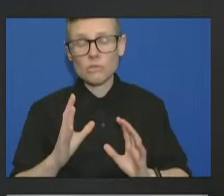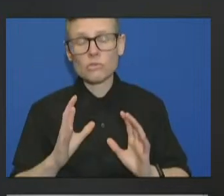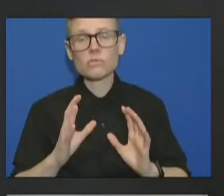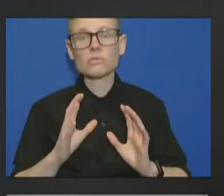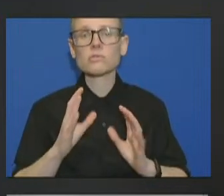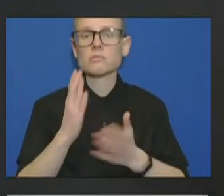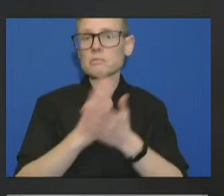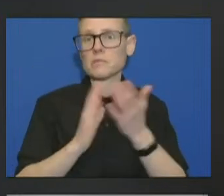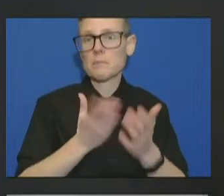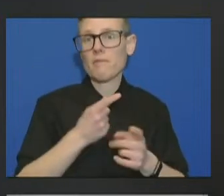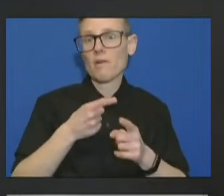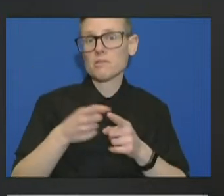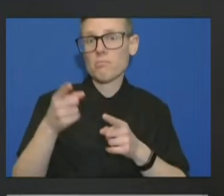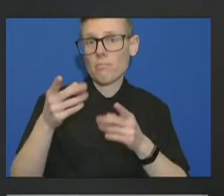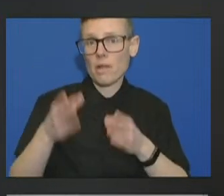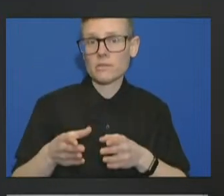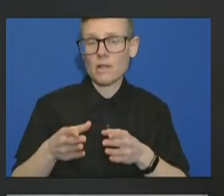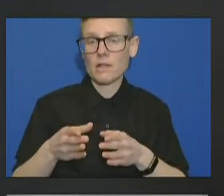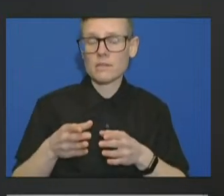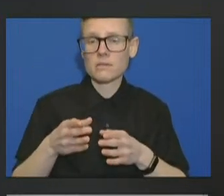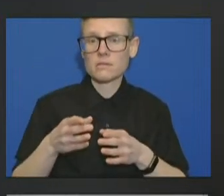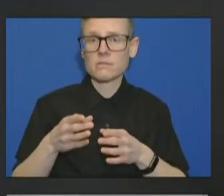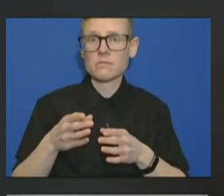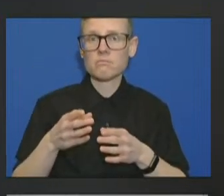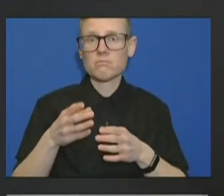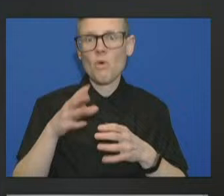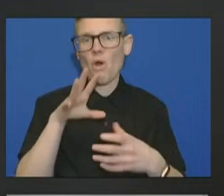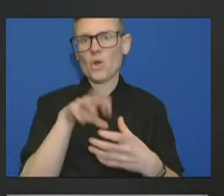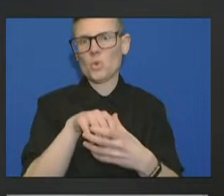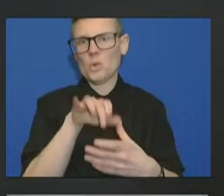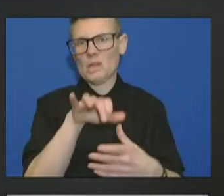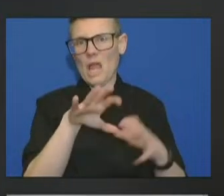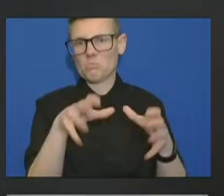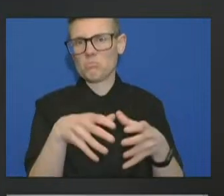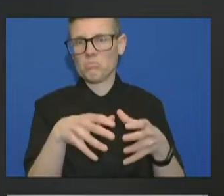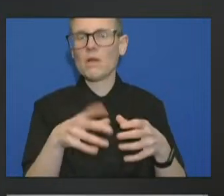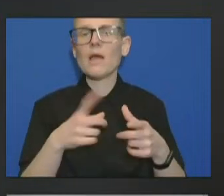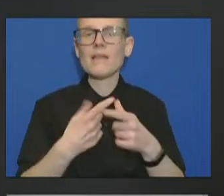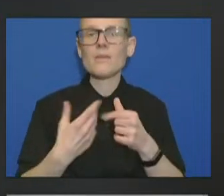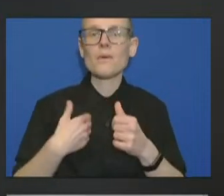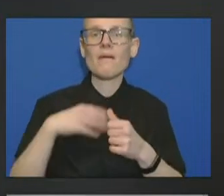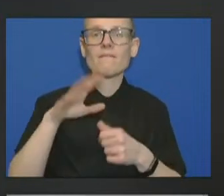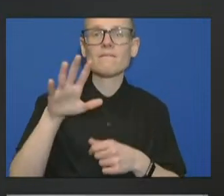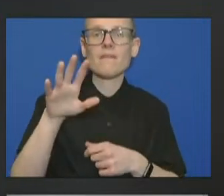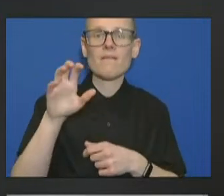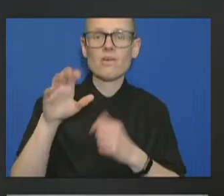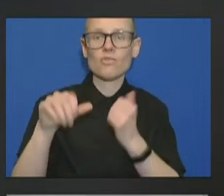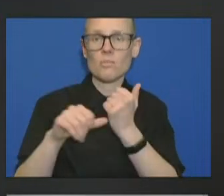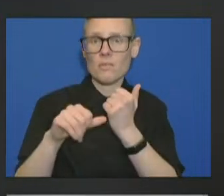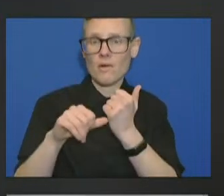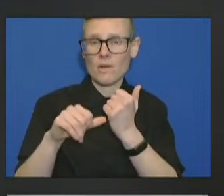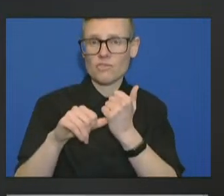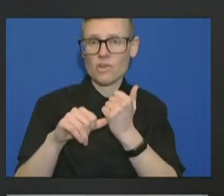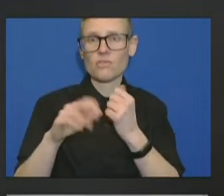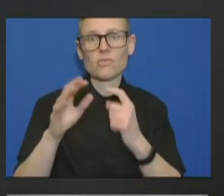positions. For the most part, our teachers, some of our